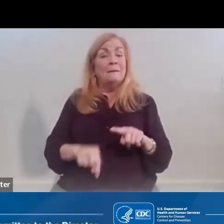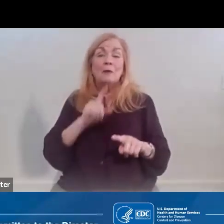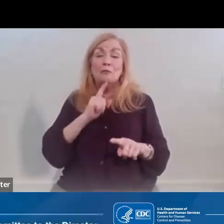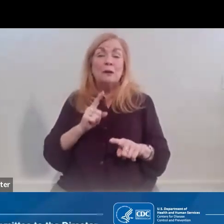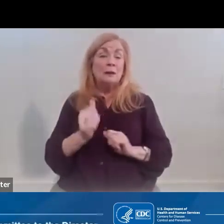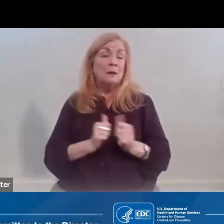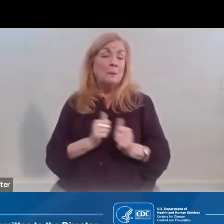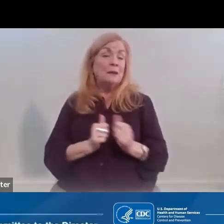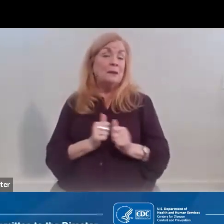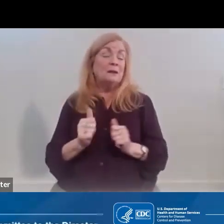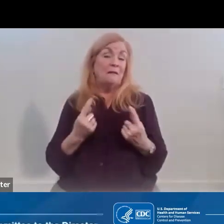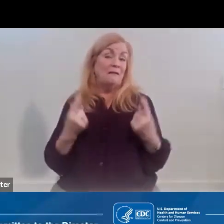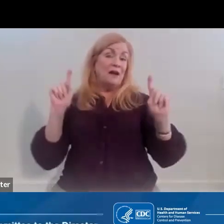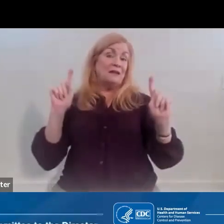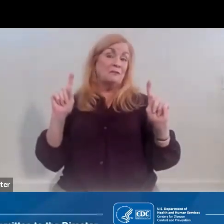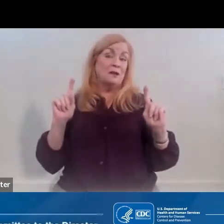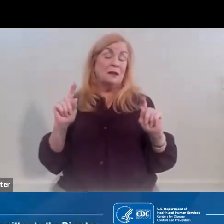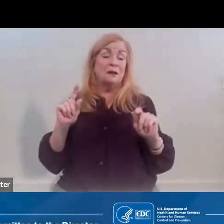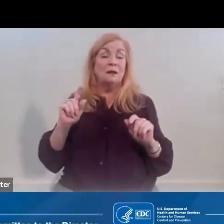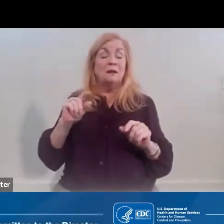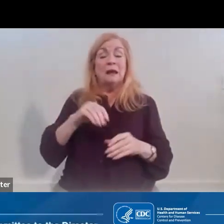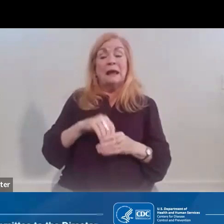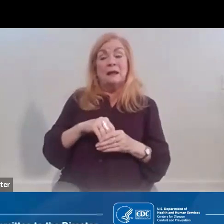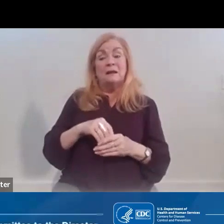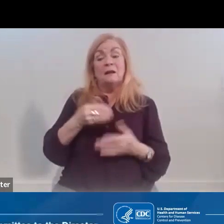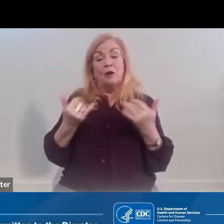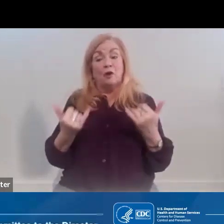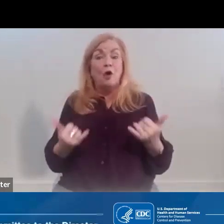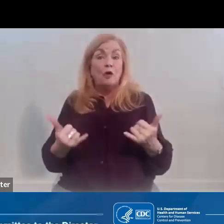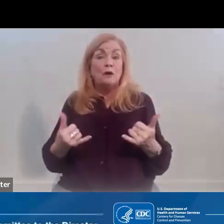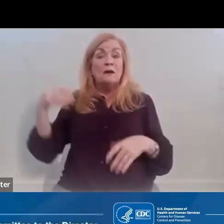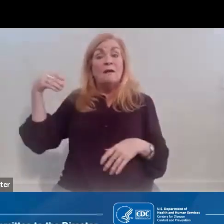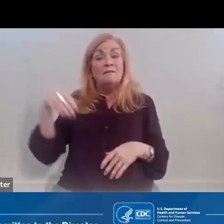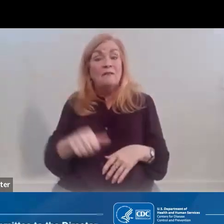for funding in the current funding environment and how RFPs are constructed.